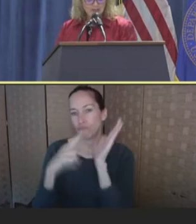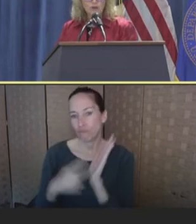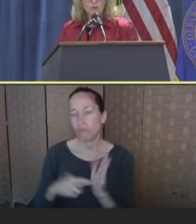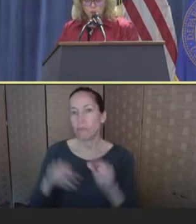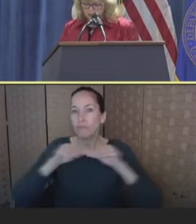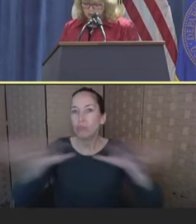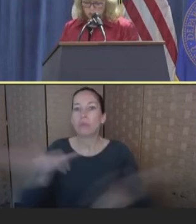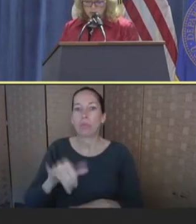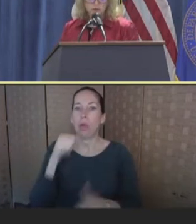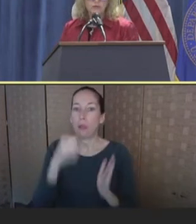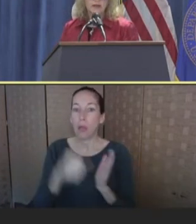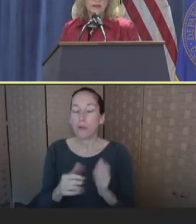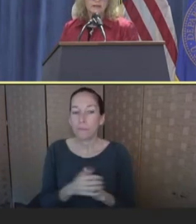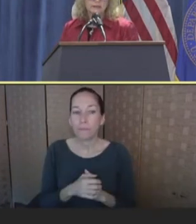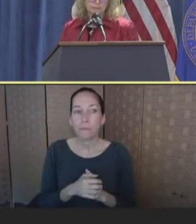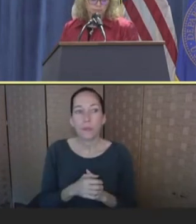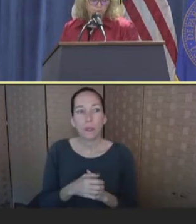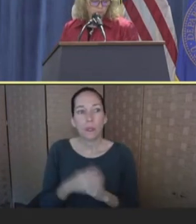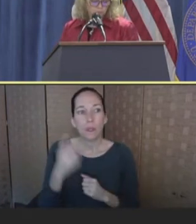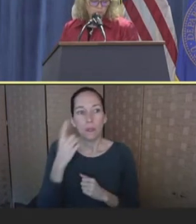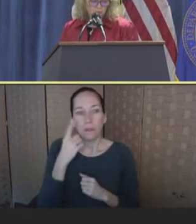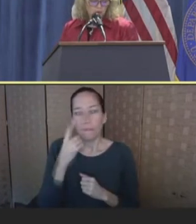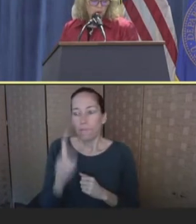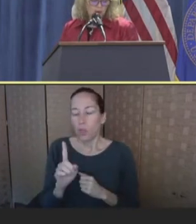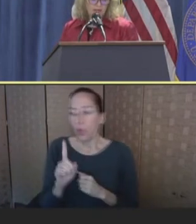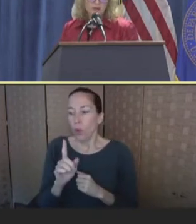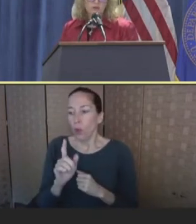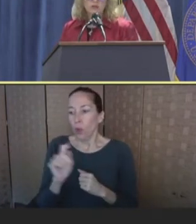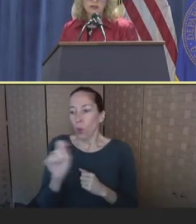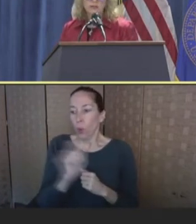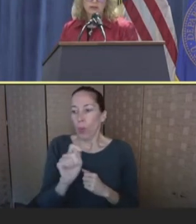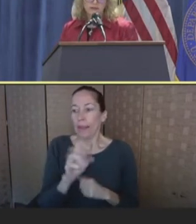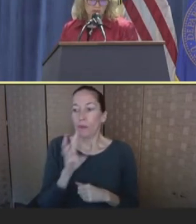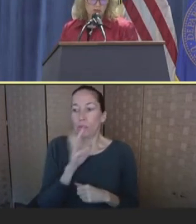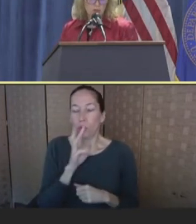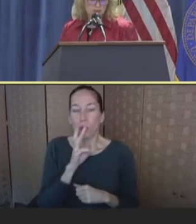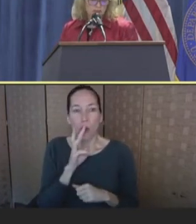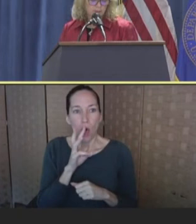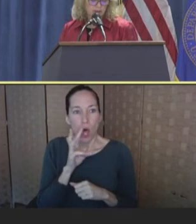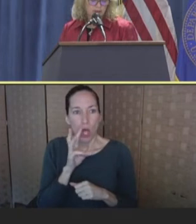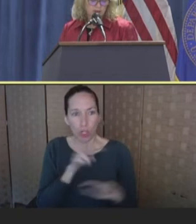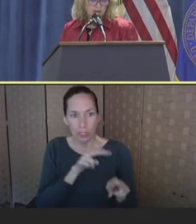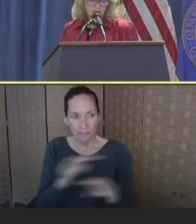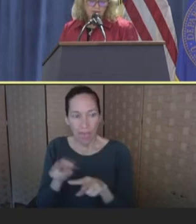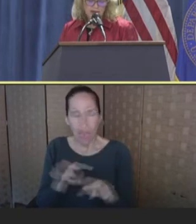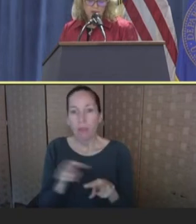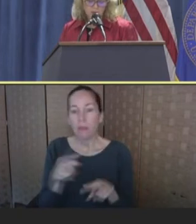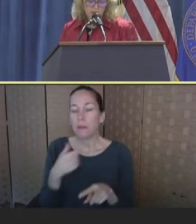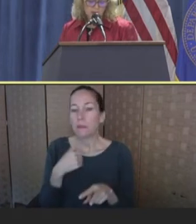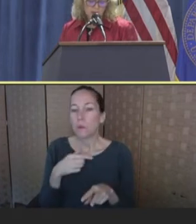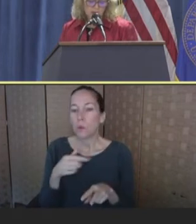Okay, so, for wastewater surveillance, that, those samples have continuously been evaluated.